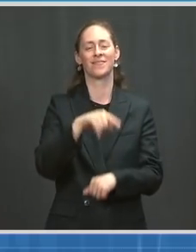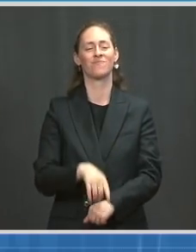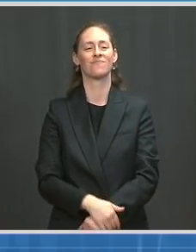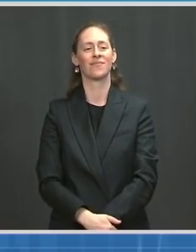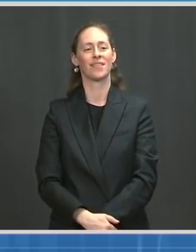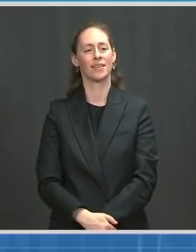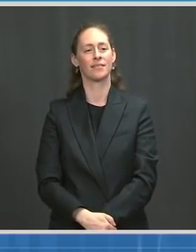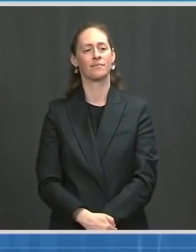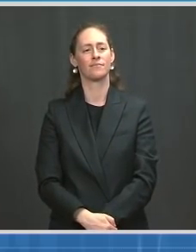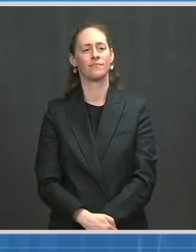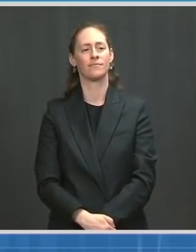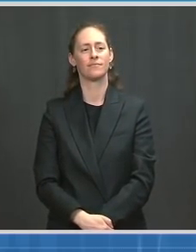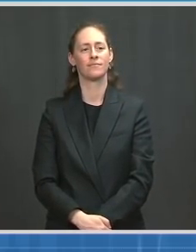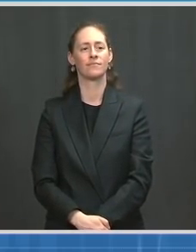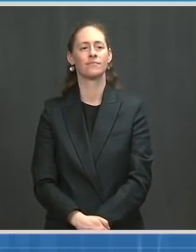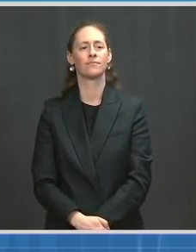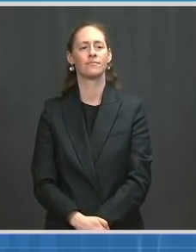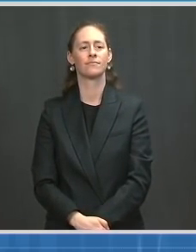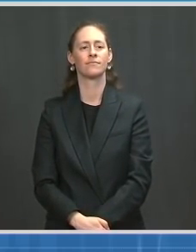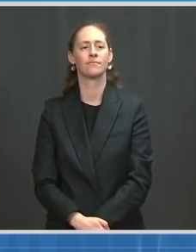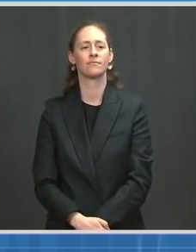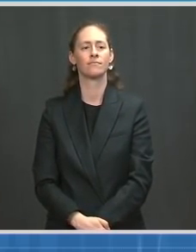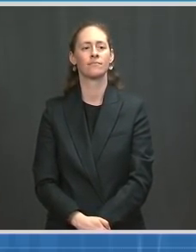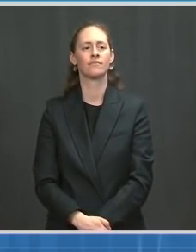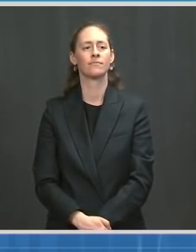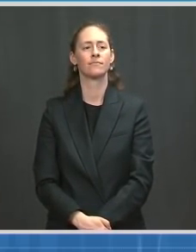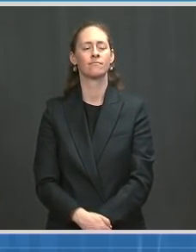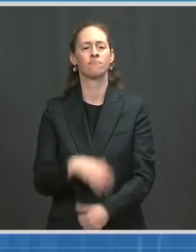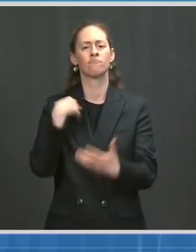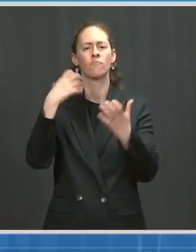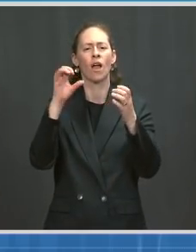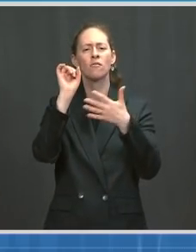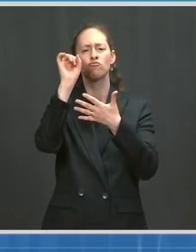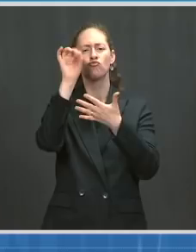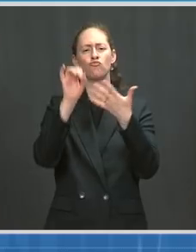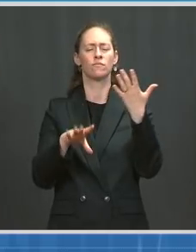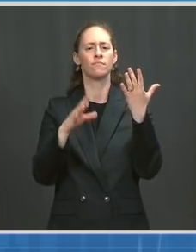concerning people who are vaccinated and unvaccinated. The recent data from the CDC,